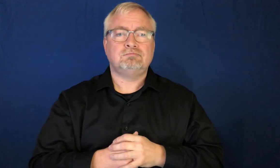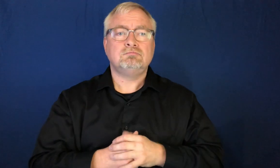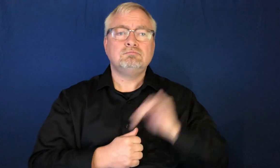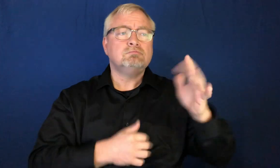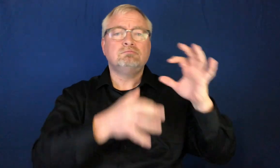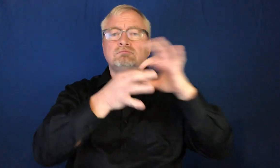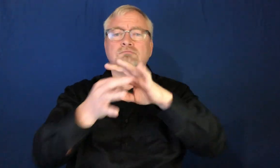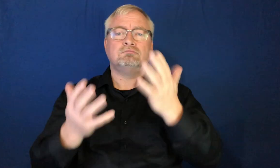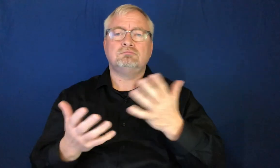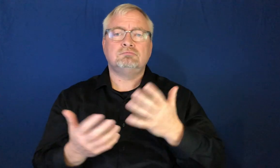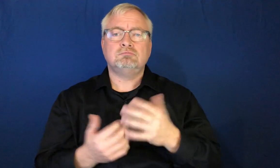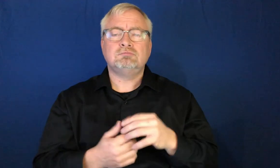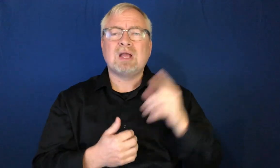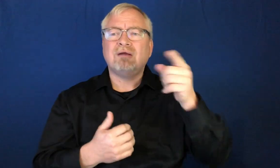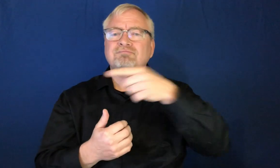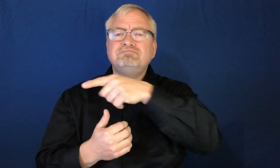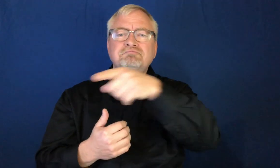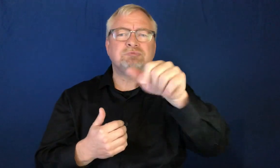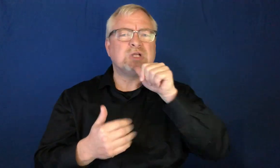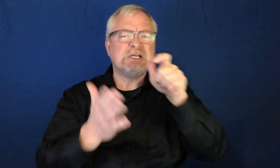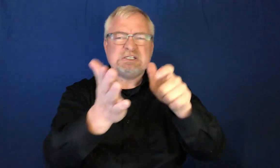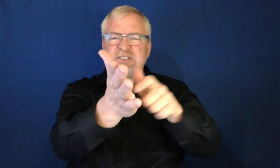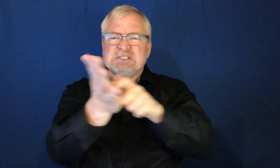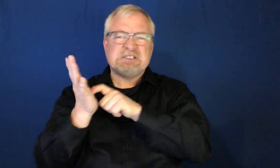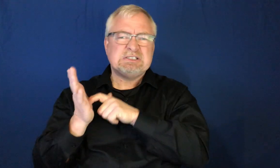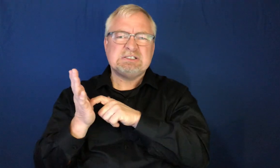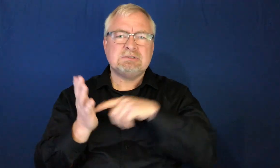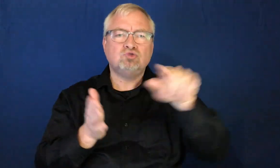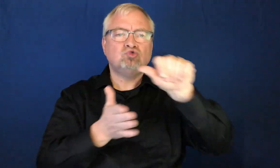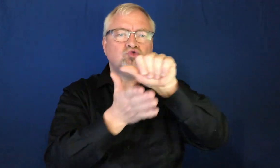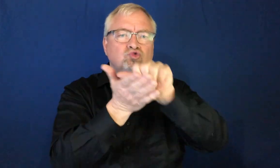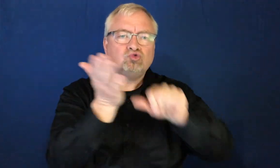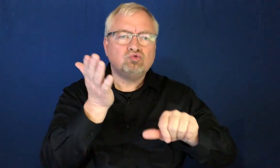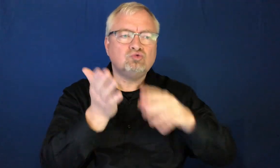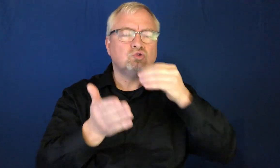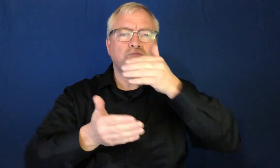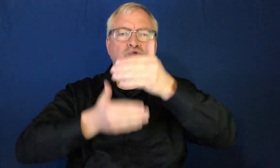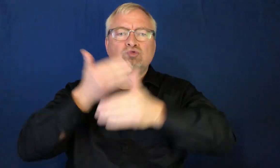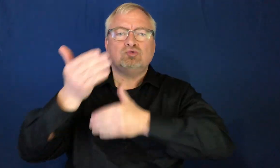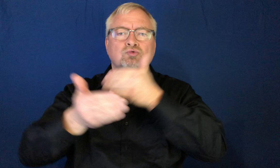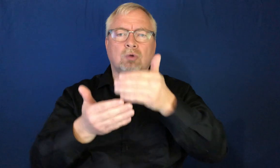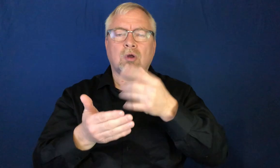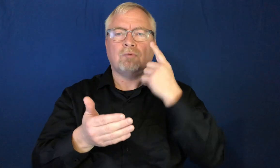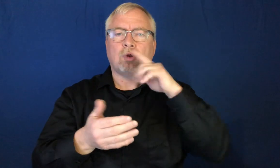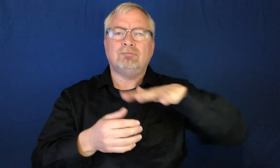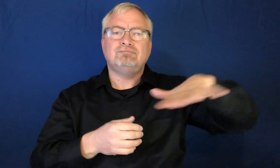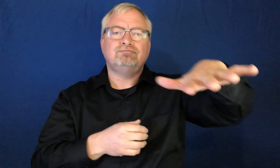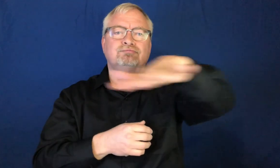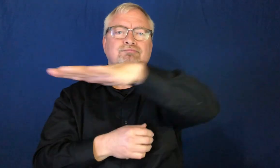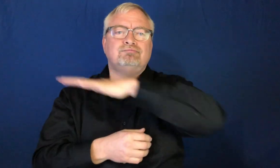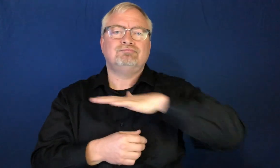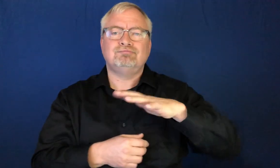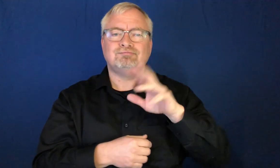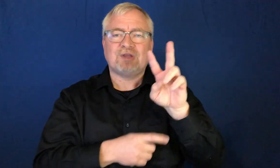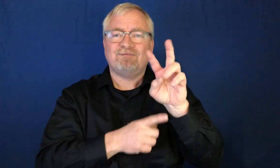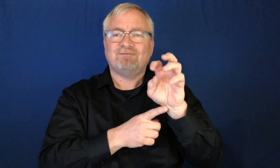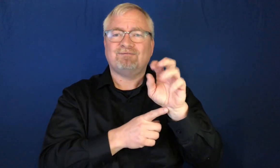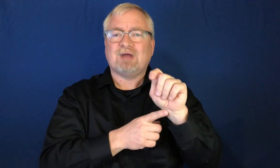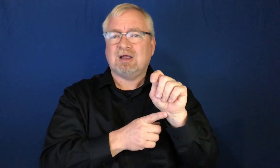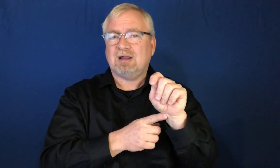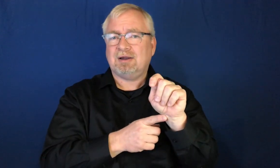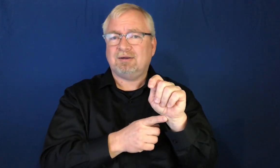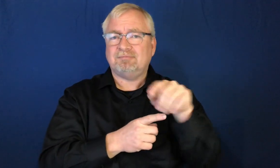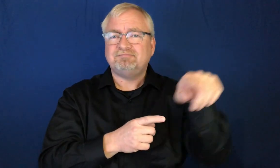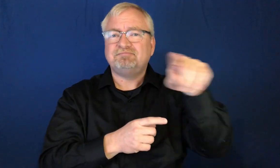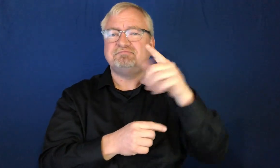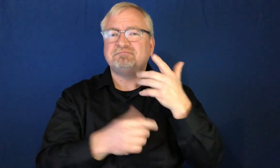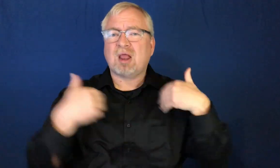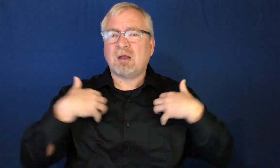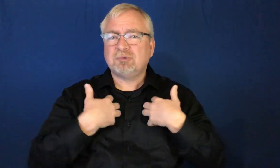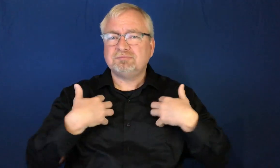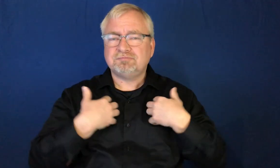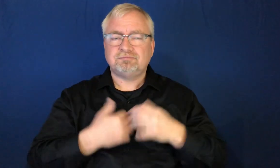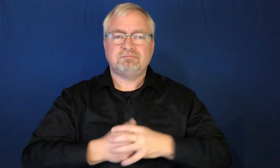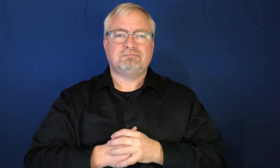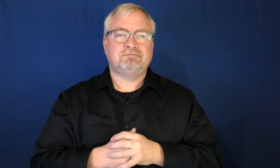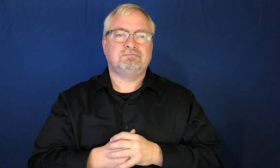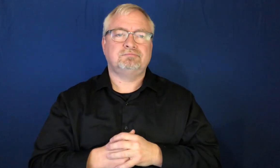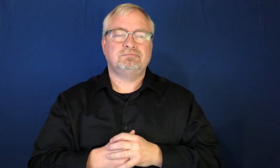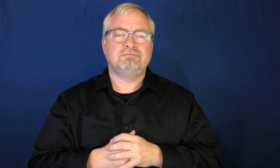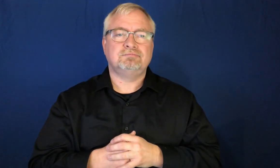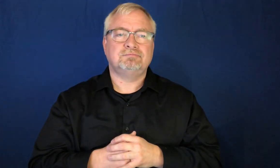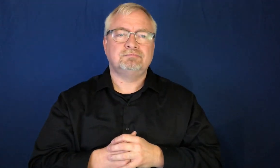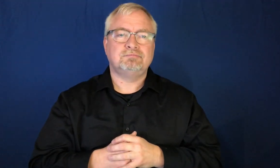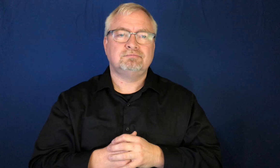on elective surgeries and procedures applies to veterinarians.